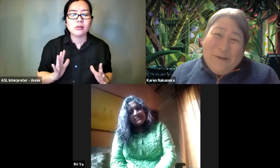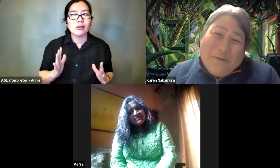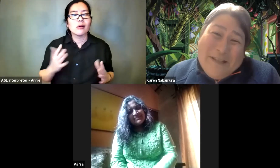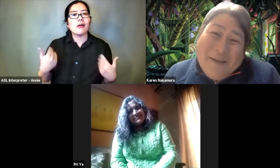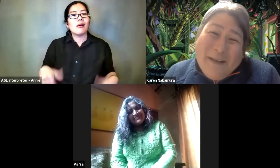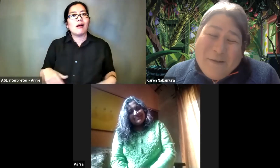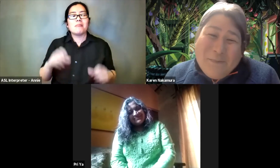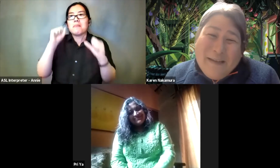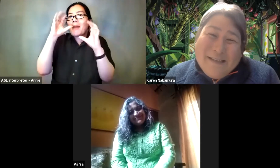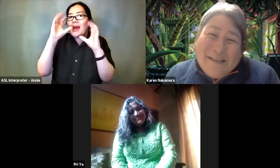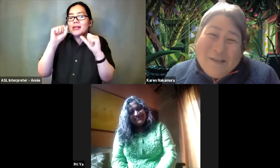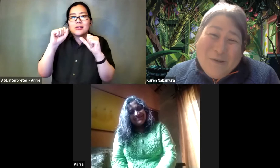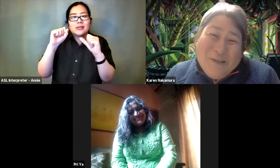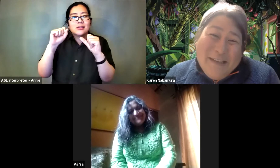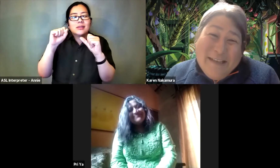wonderful Jigmet who pays to Chuskit.